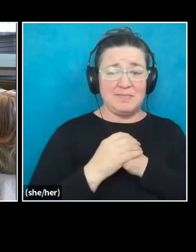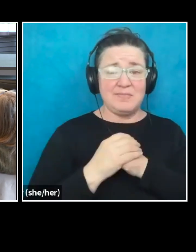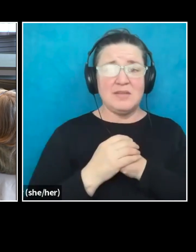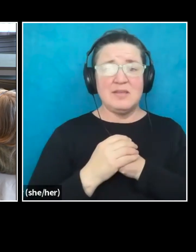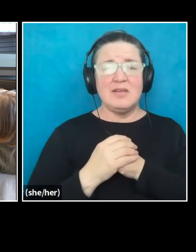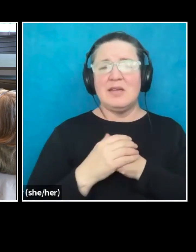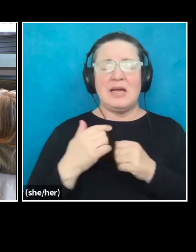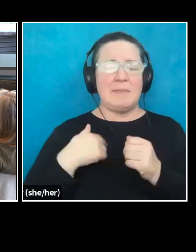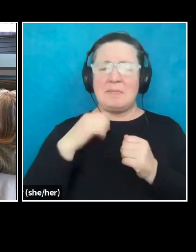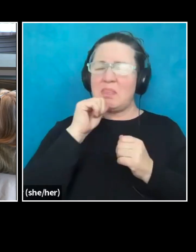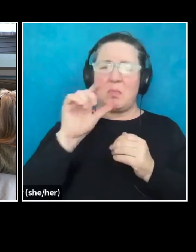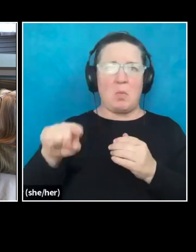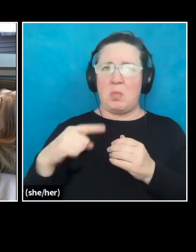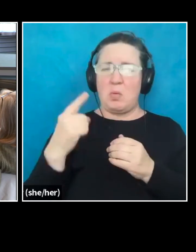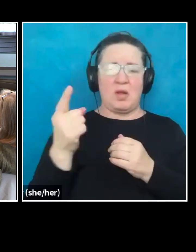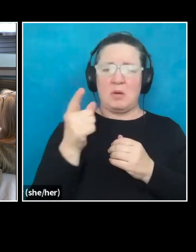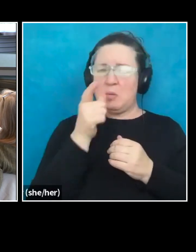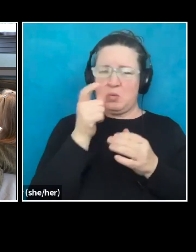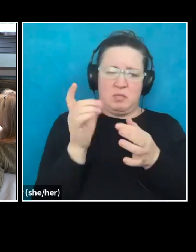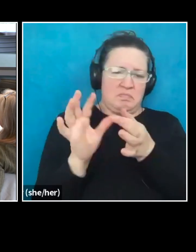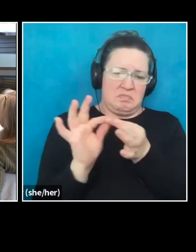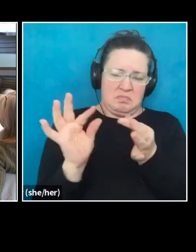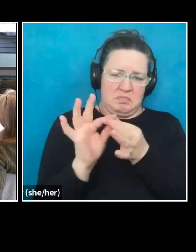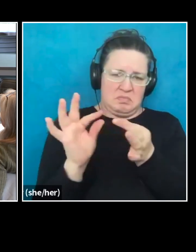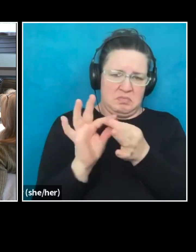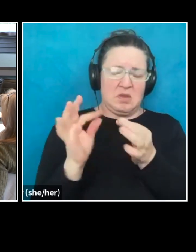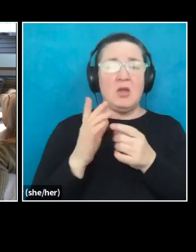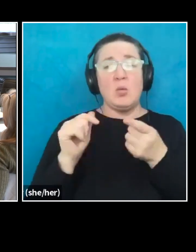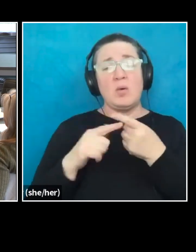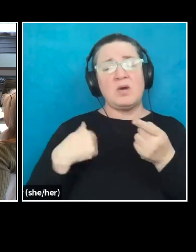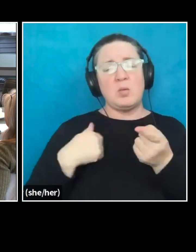that when we talk about transit funding, we talk about the people who honest to God need public